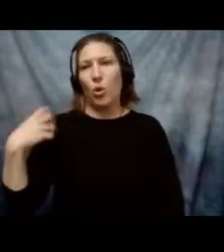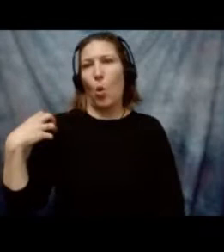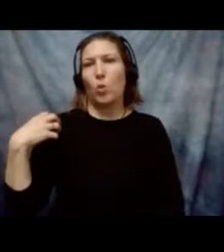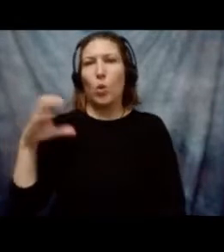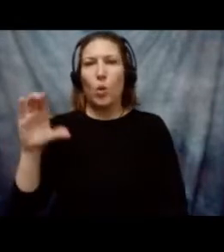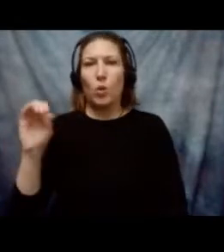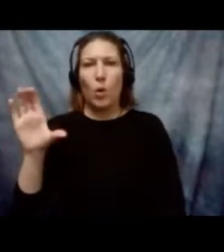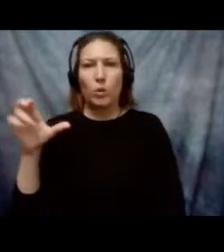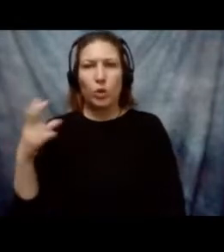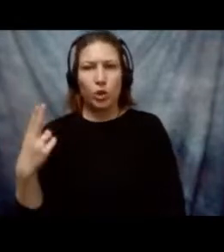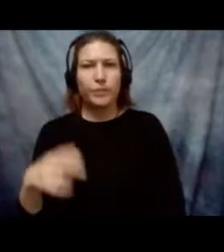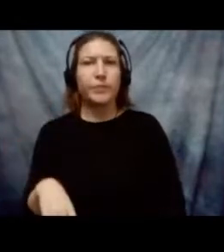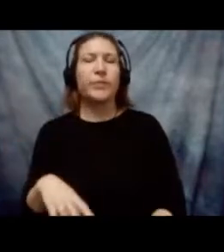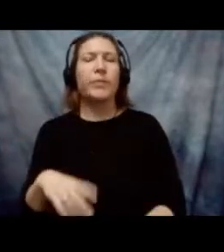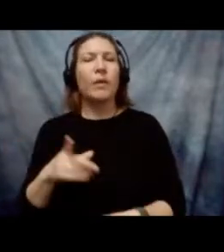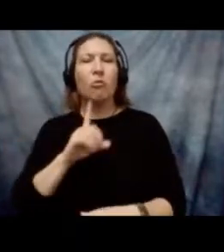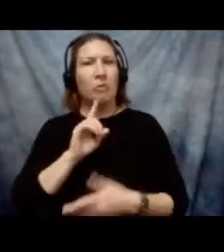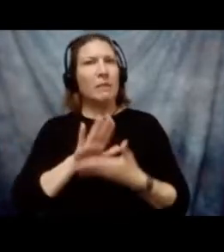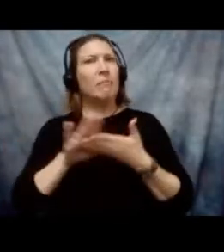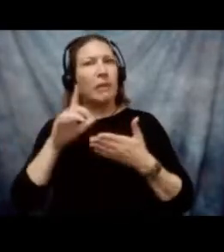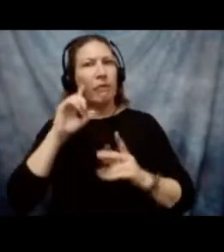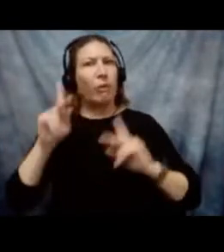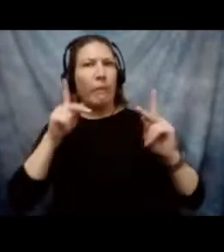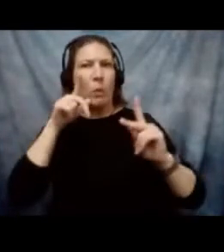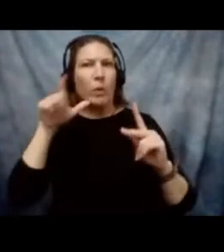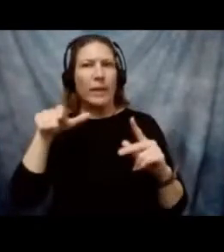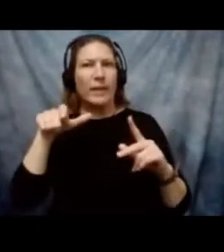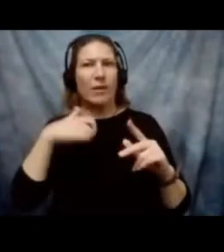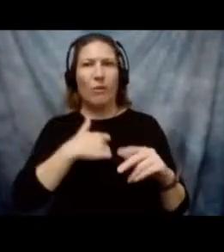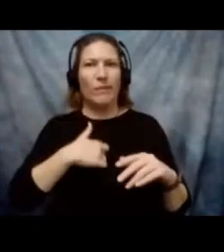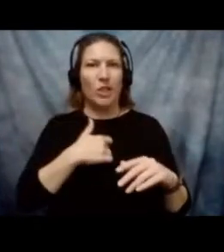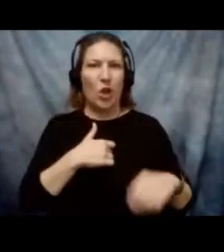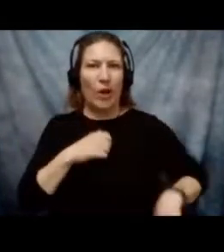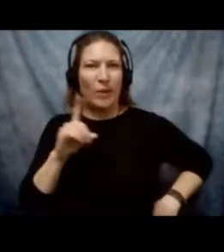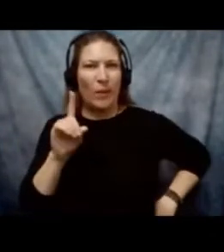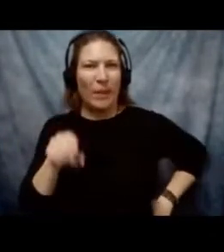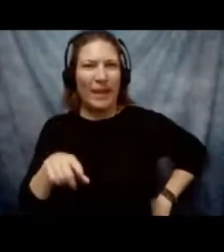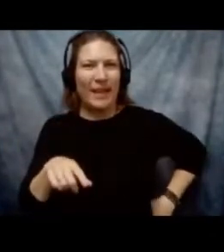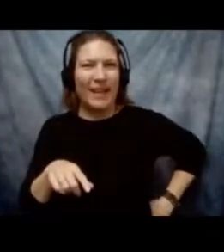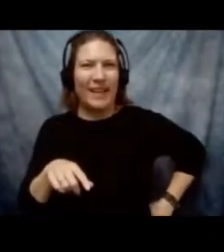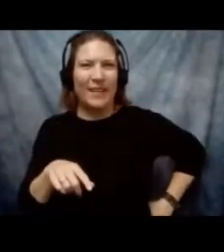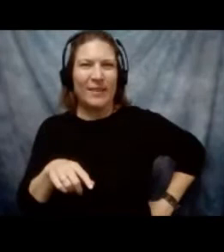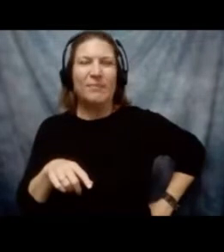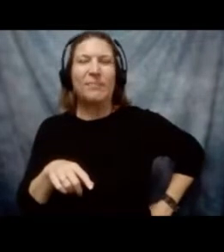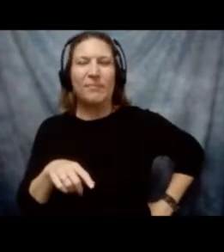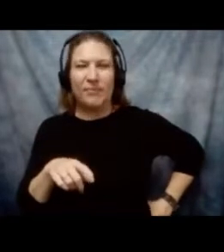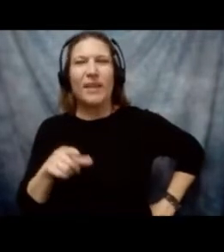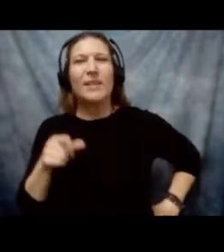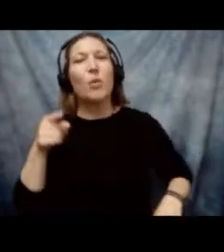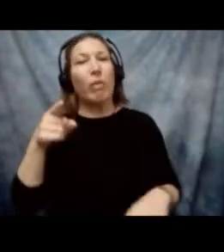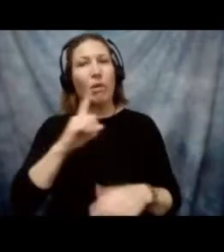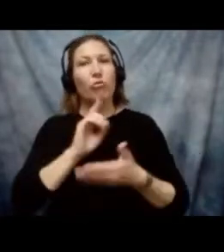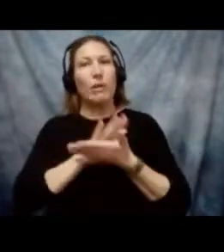need um and i'm sorry one second okay here we go this is really useful for people with learning